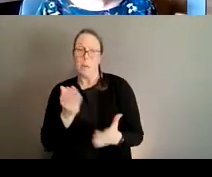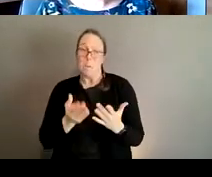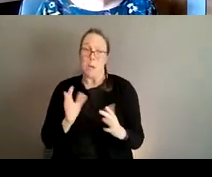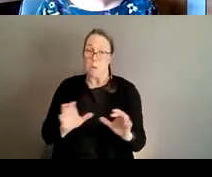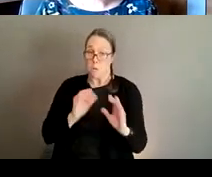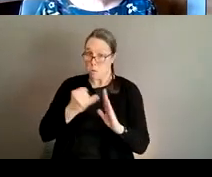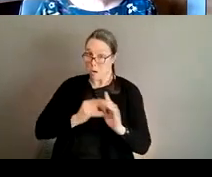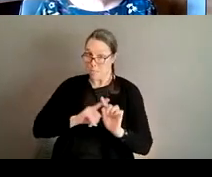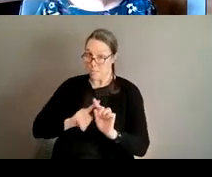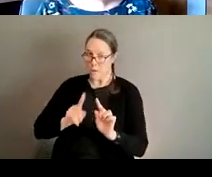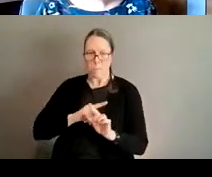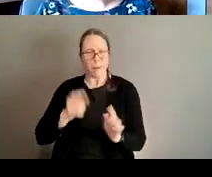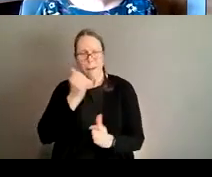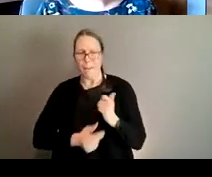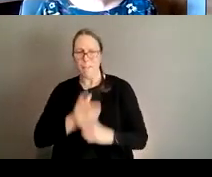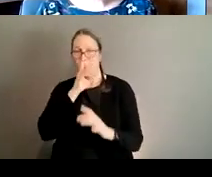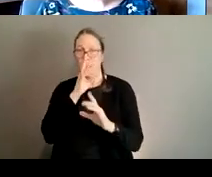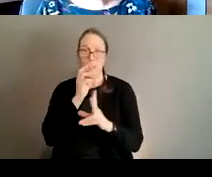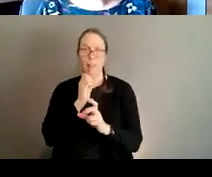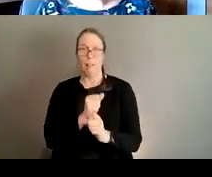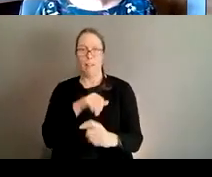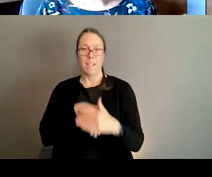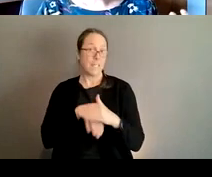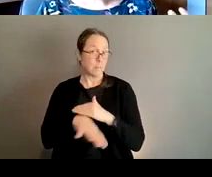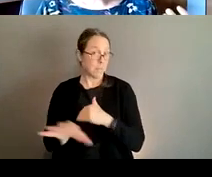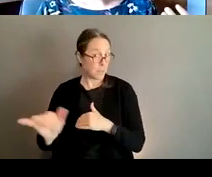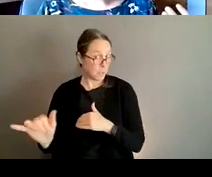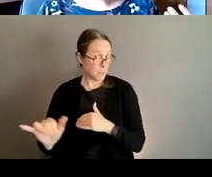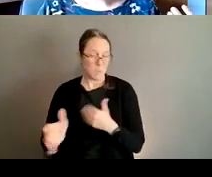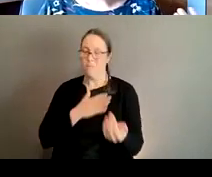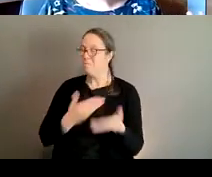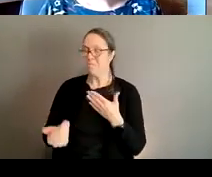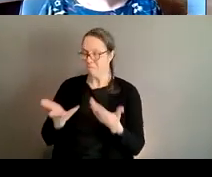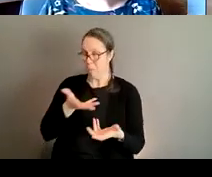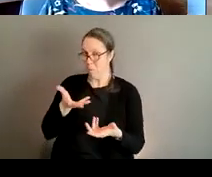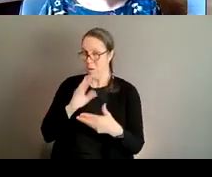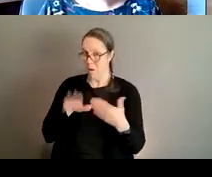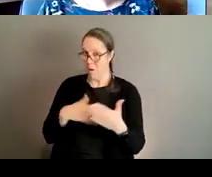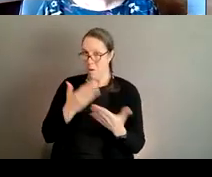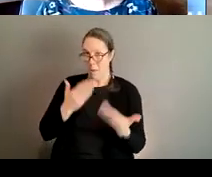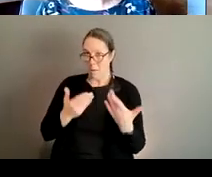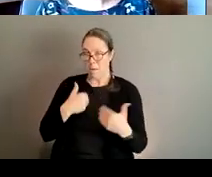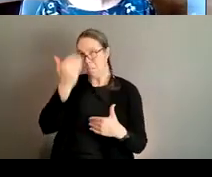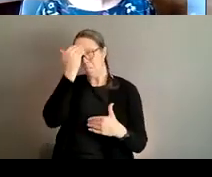Everybody is interested in accessibility. Even though we may know different facets better